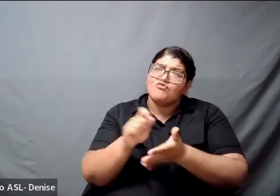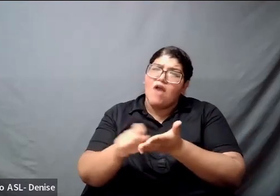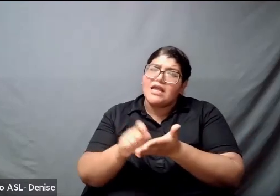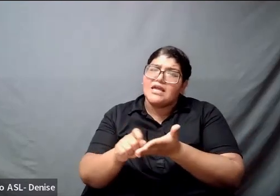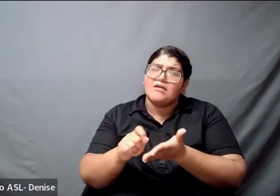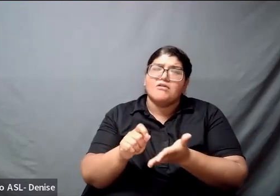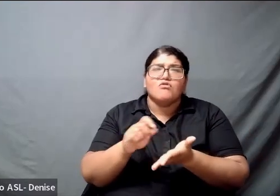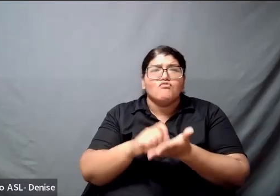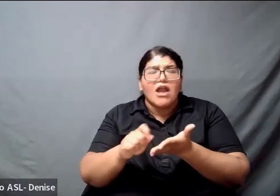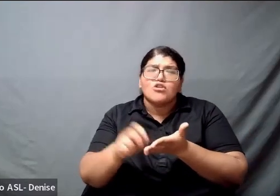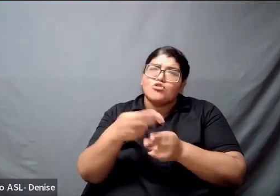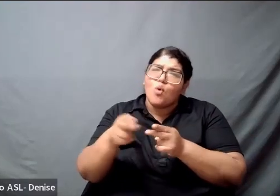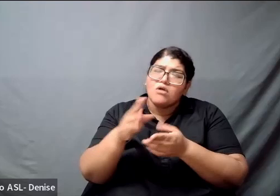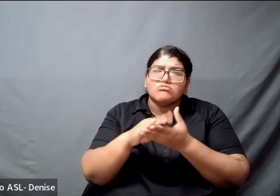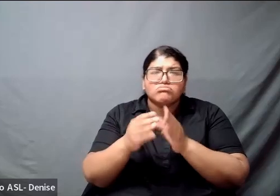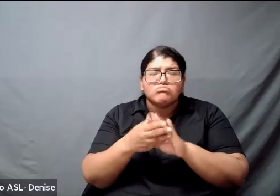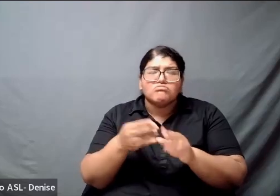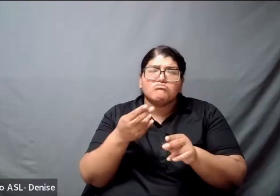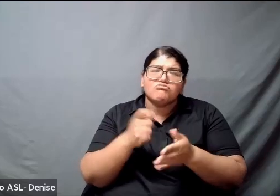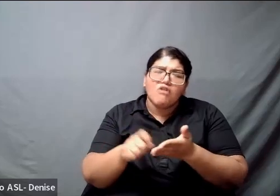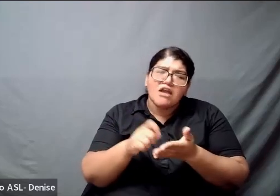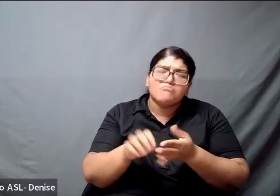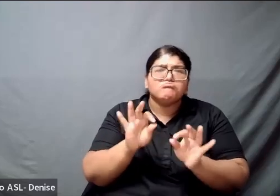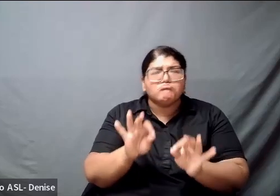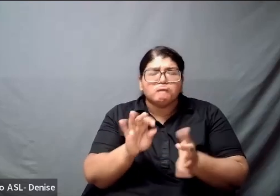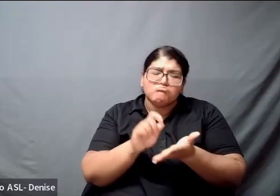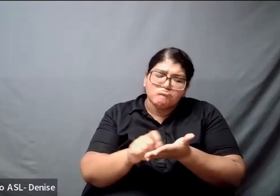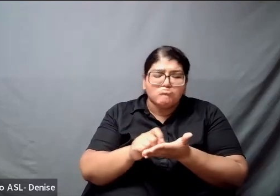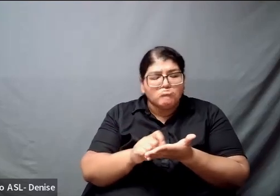and that will lead to something that you're like, oh, this is a book.